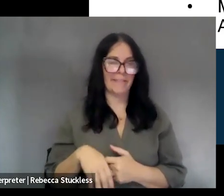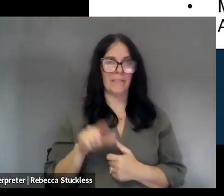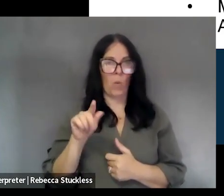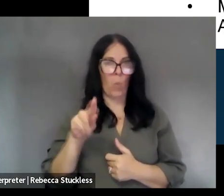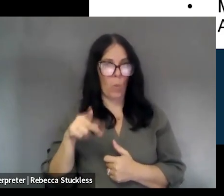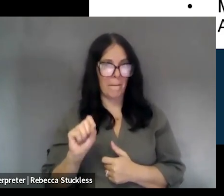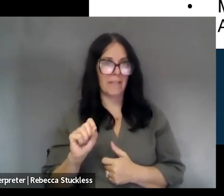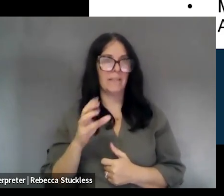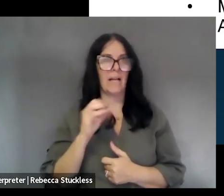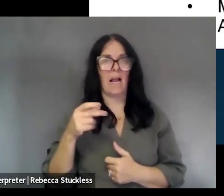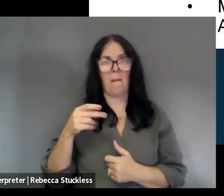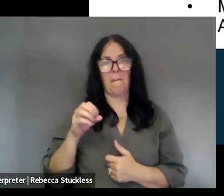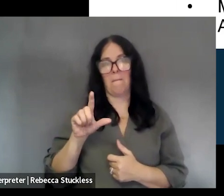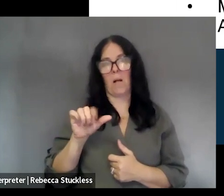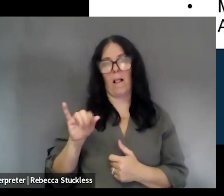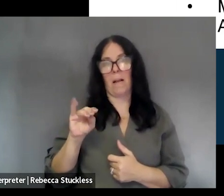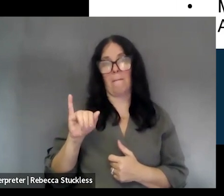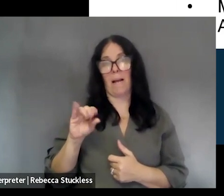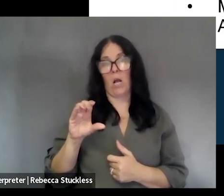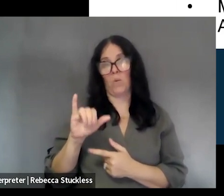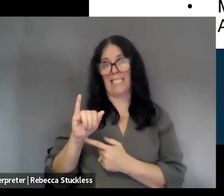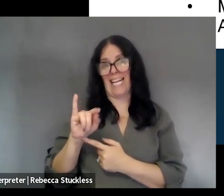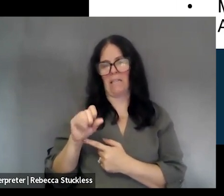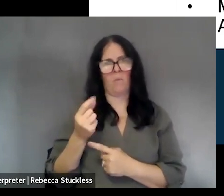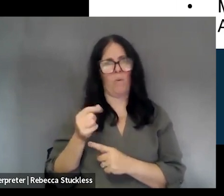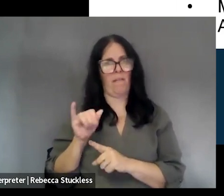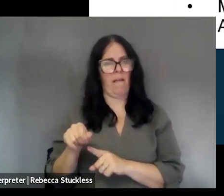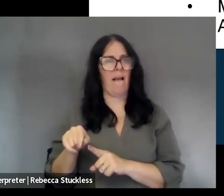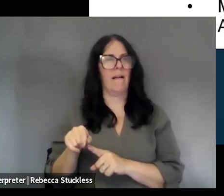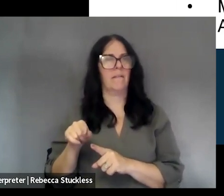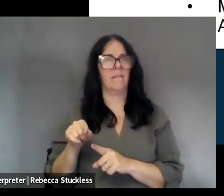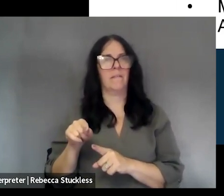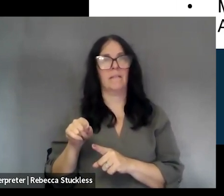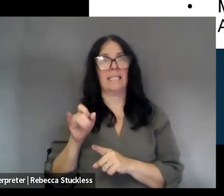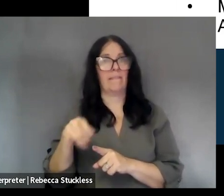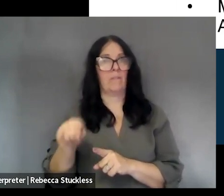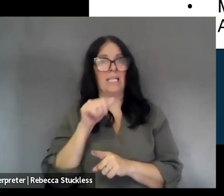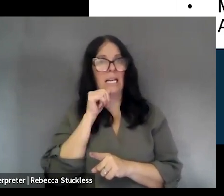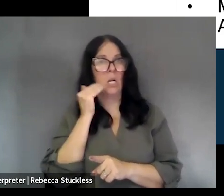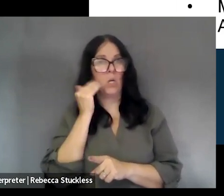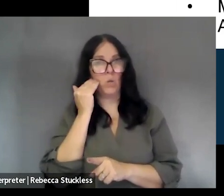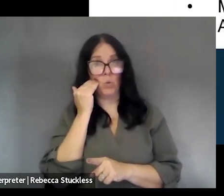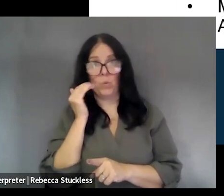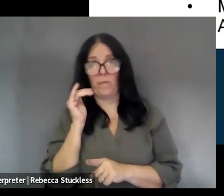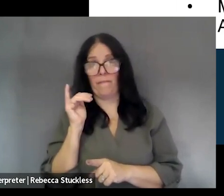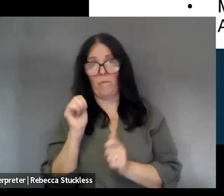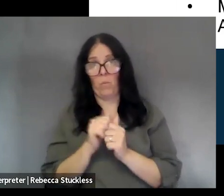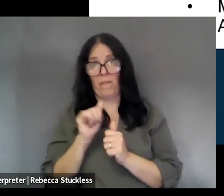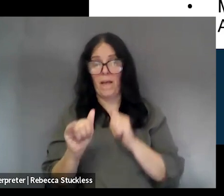polymyositis. And, polymyositis, for those of you who are not familiar, that is um somewhat akin to